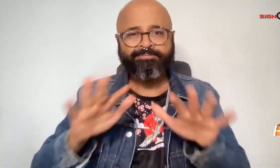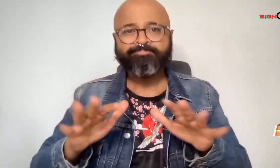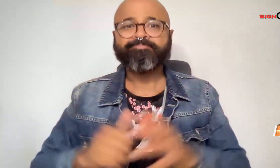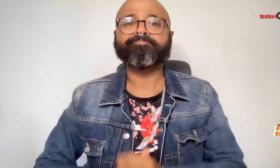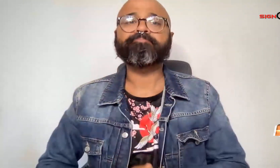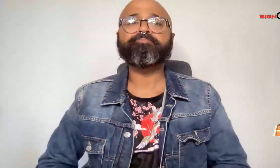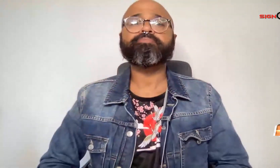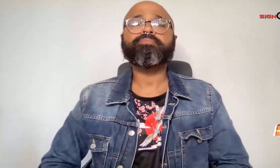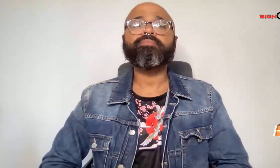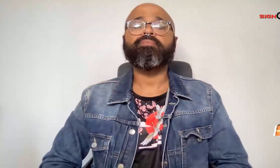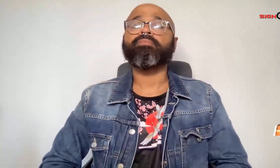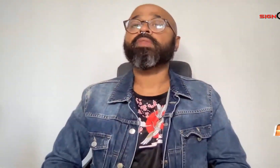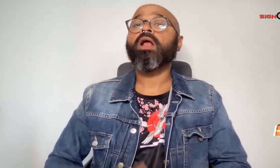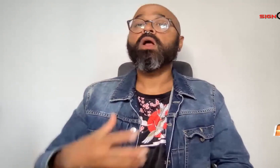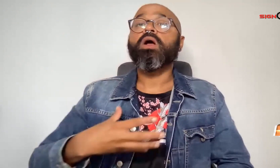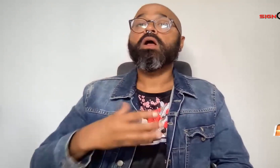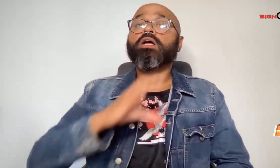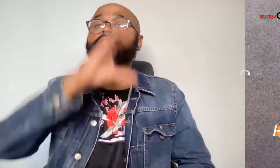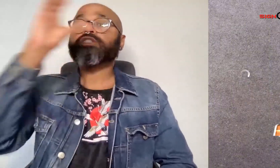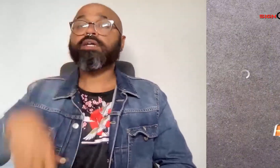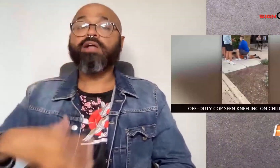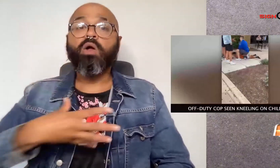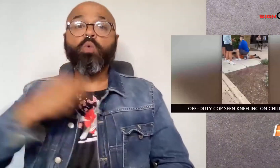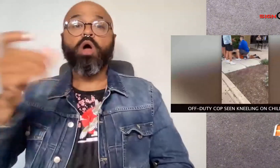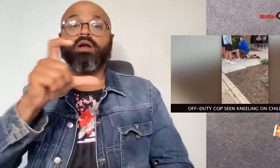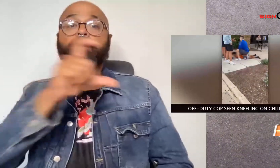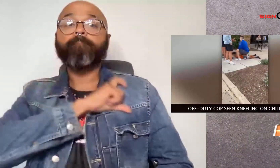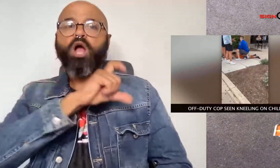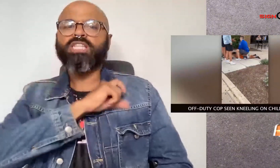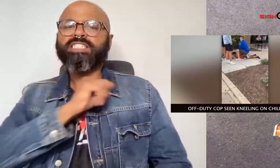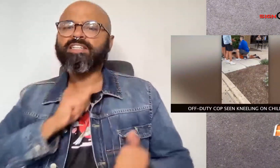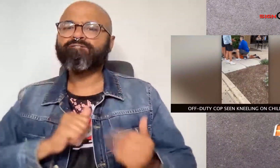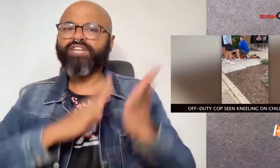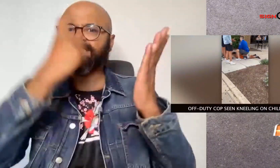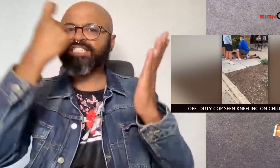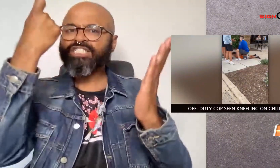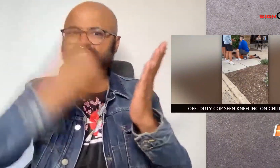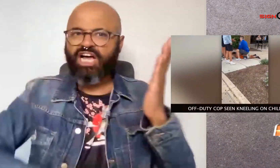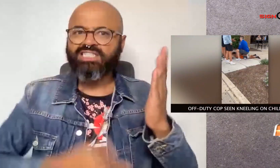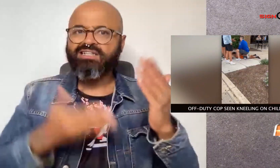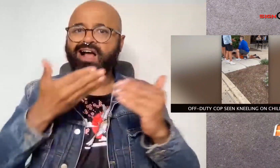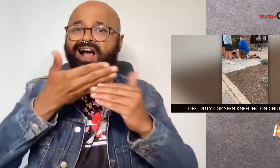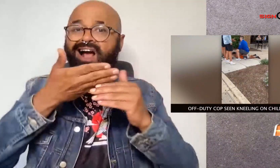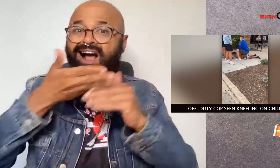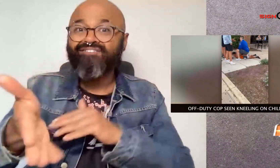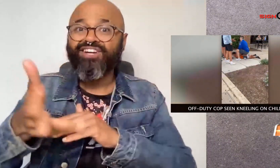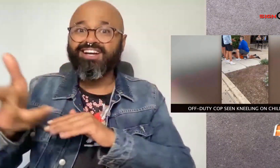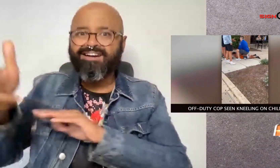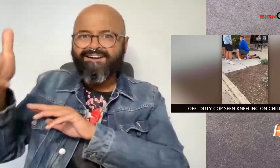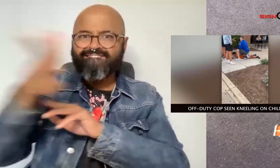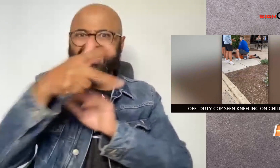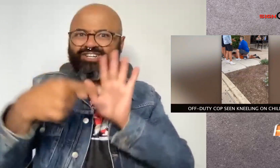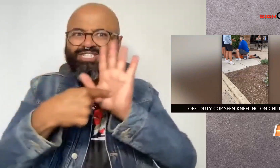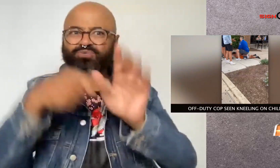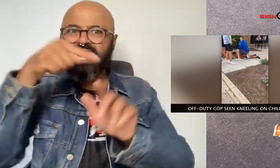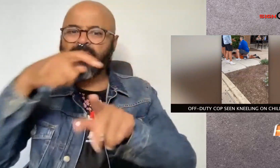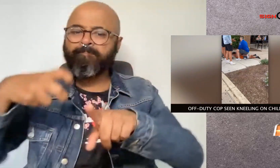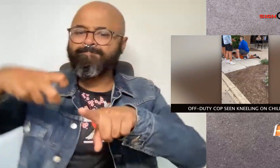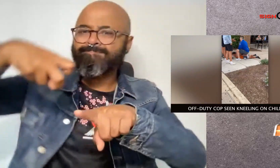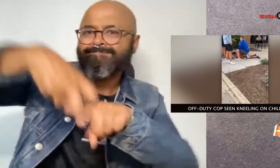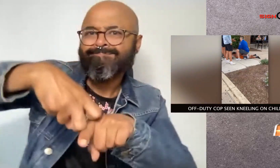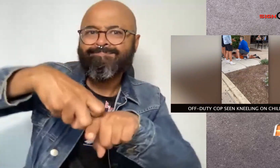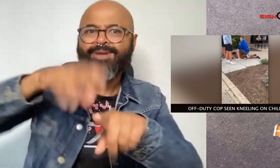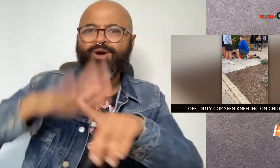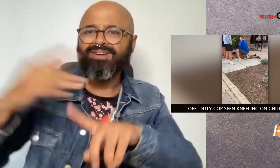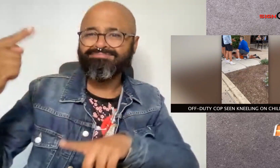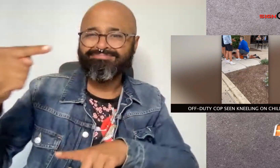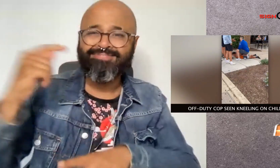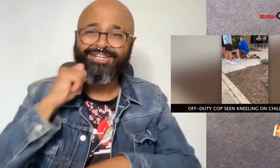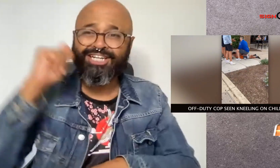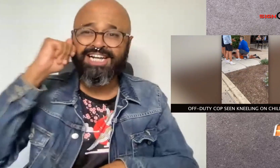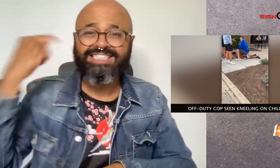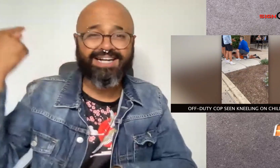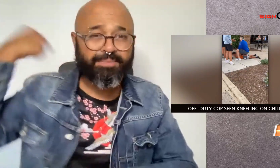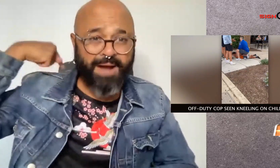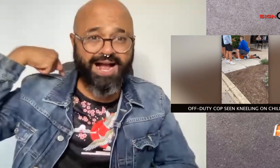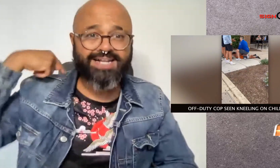viewers a white Chicago police officer is facing charges